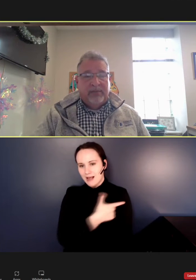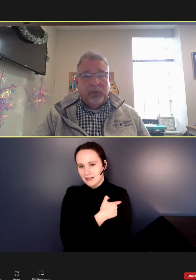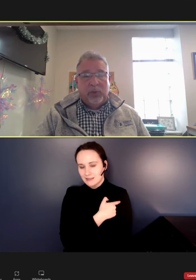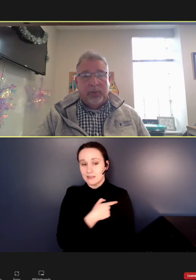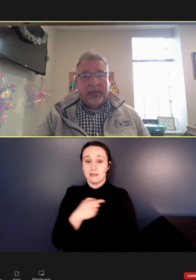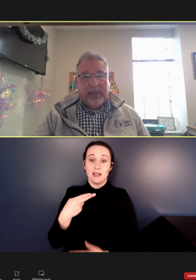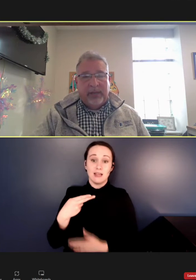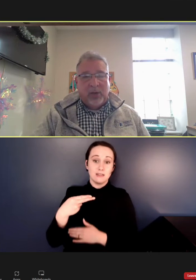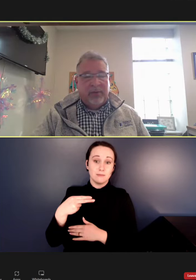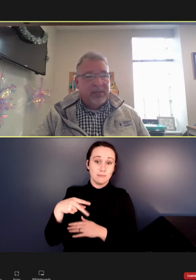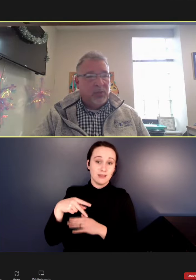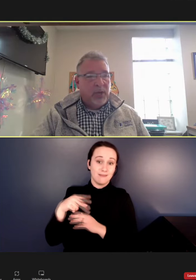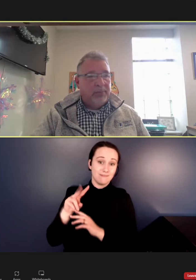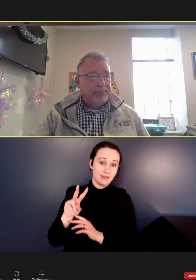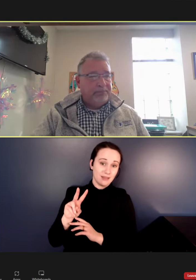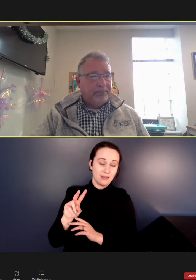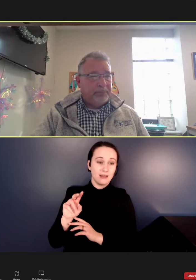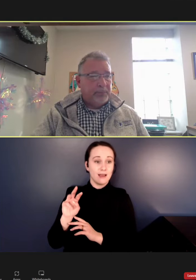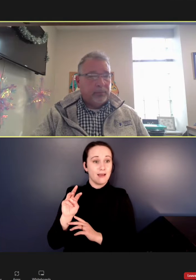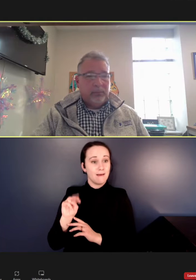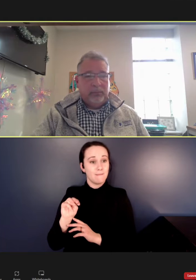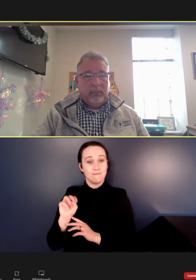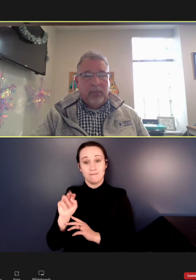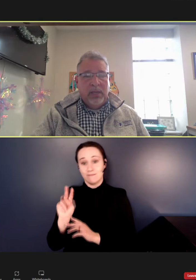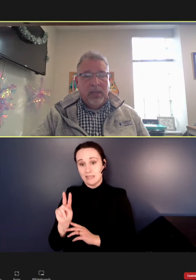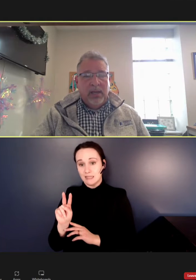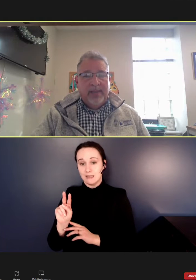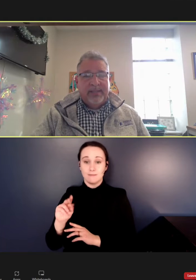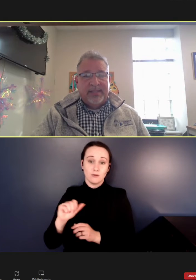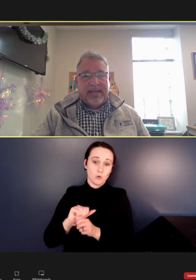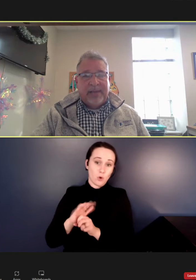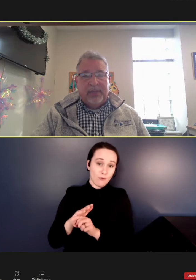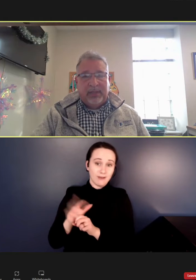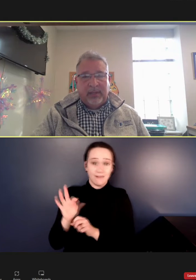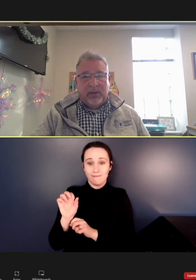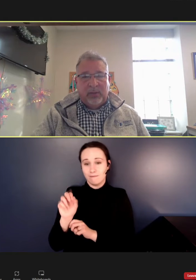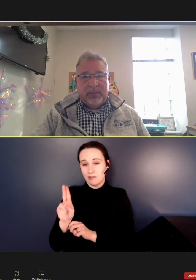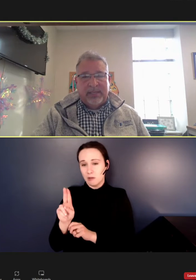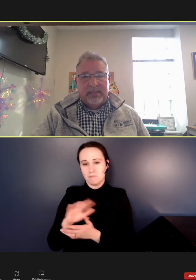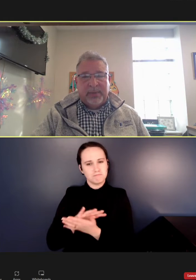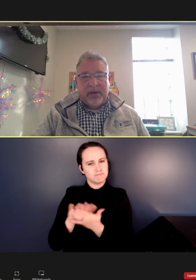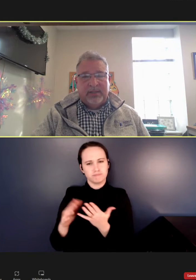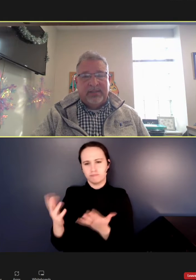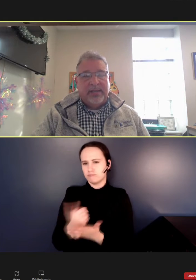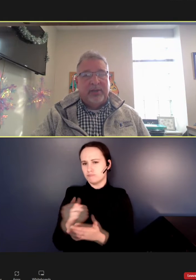flu, and COVID as well. This is a copy of the letter that we sent to parents saying